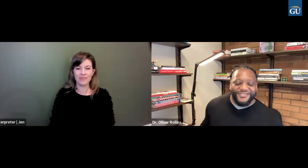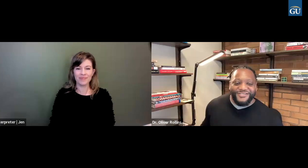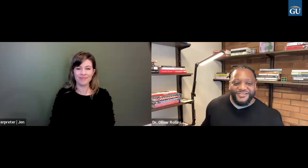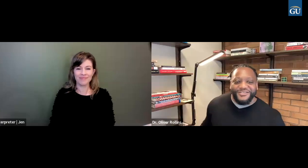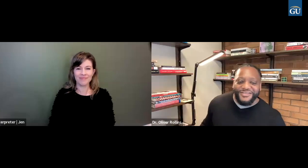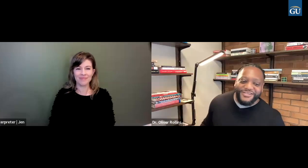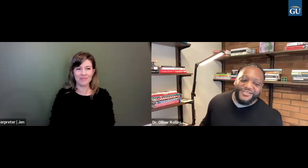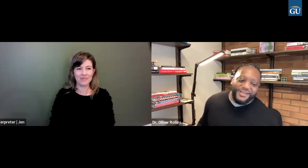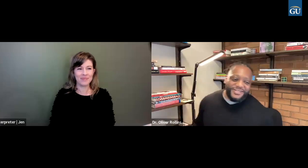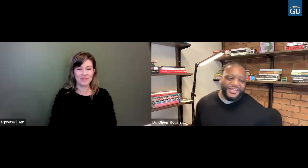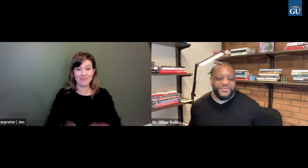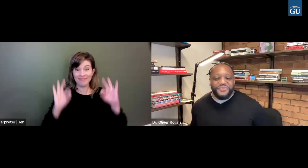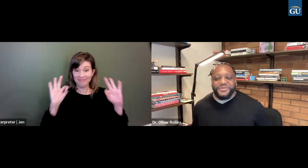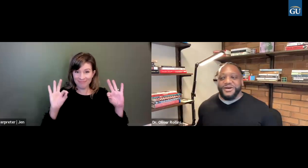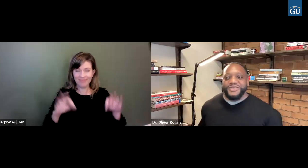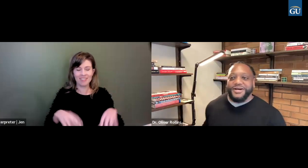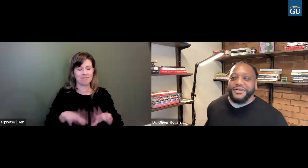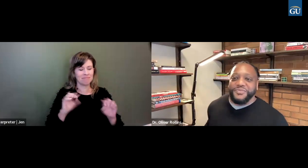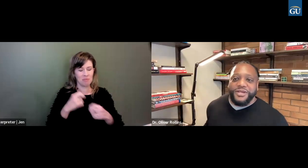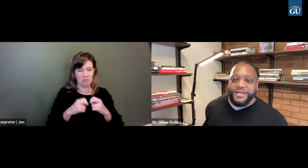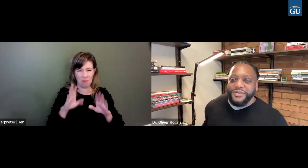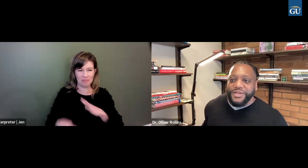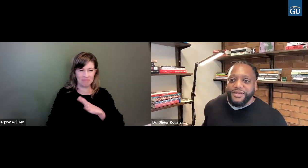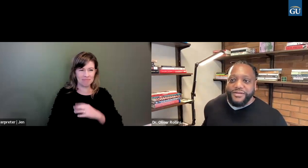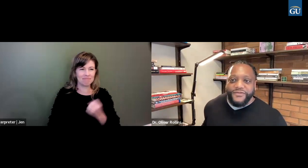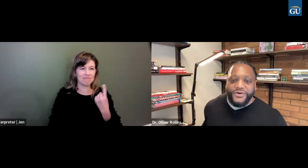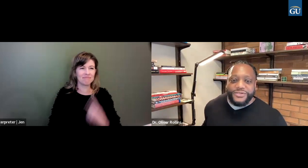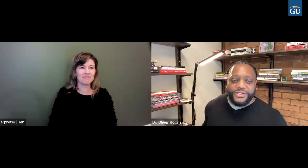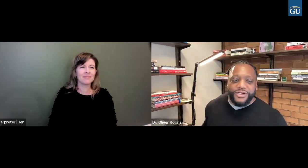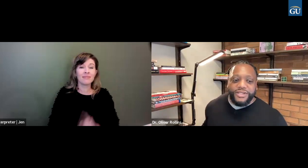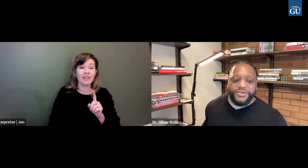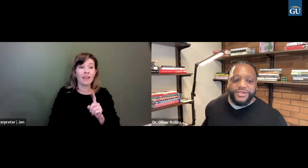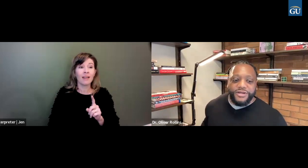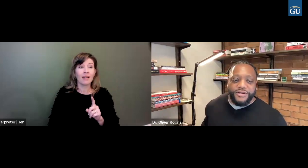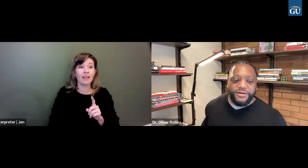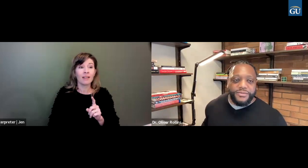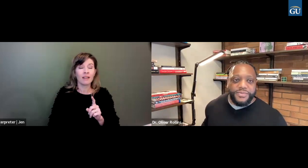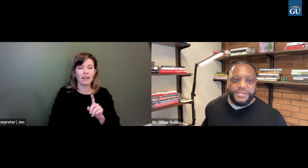that's not a problem at all. Let me first go ahead and